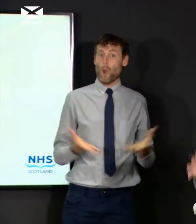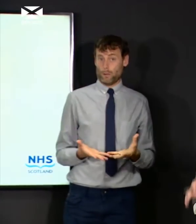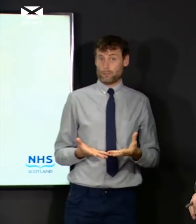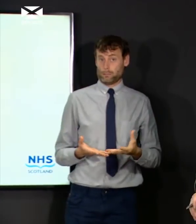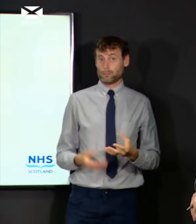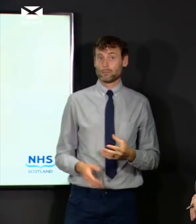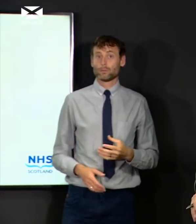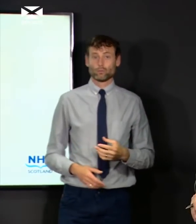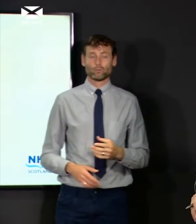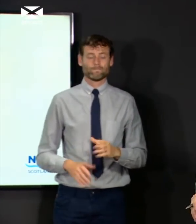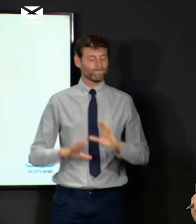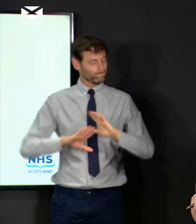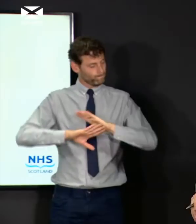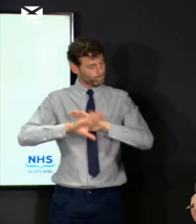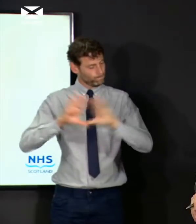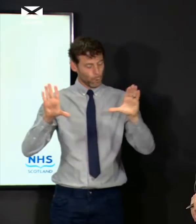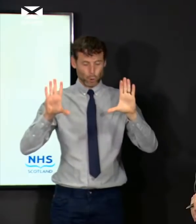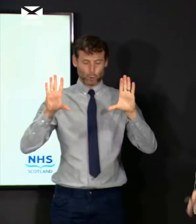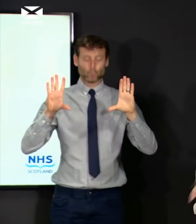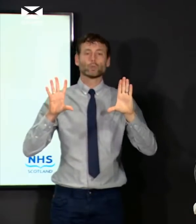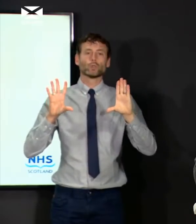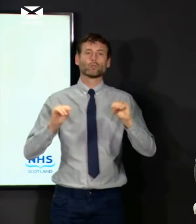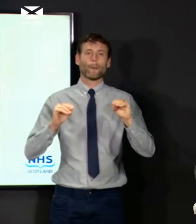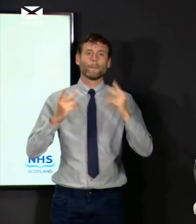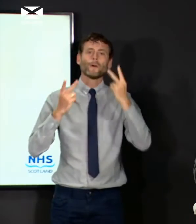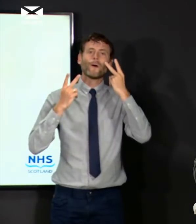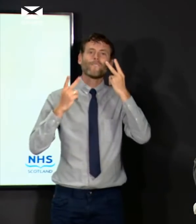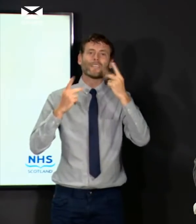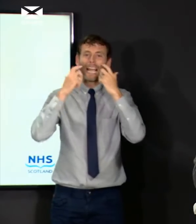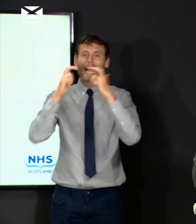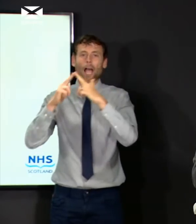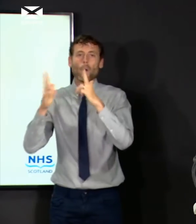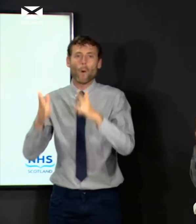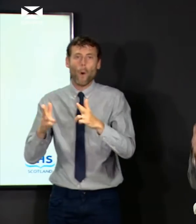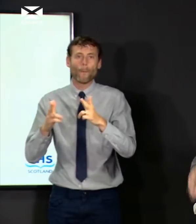across our whole health and social care system. It broke my heart to have to send briefings